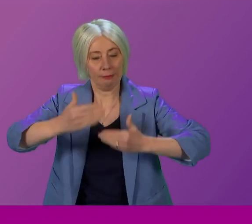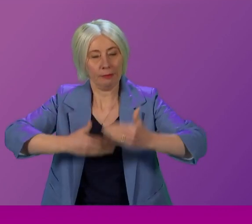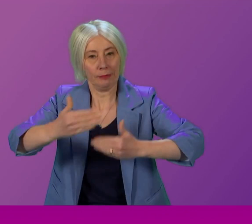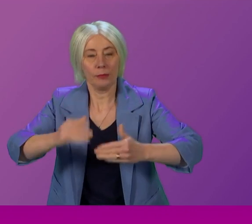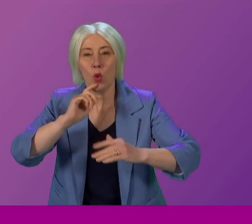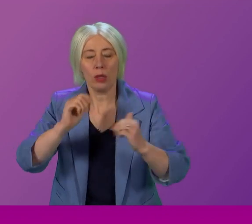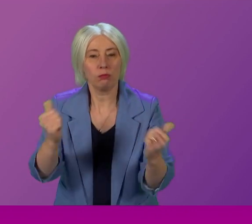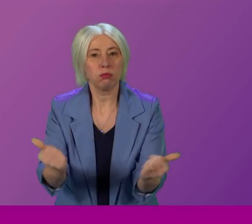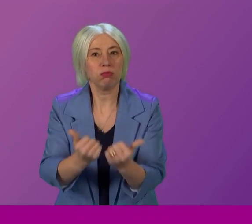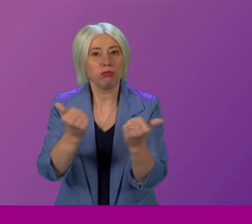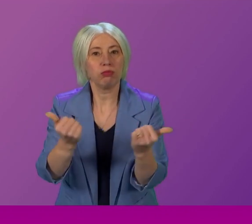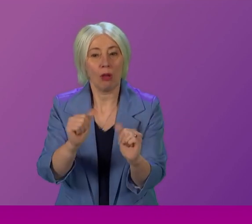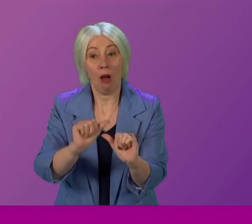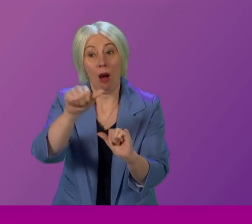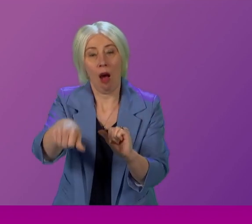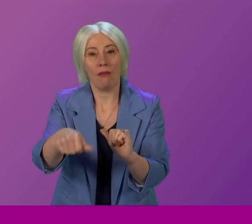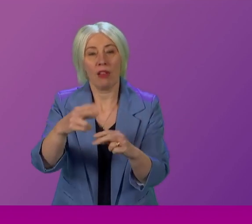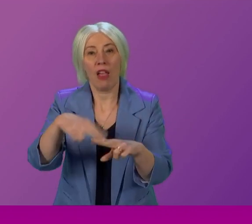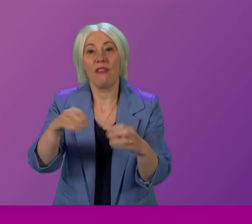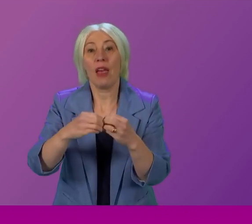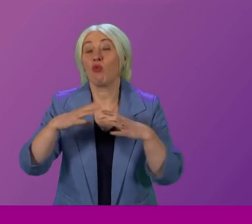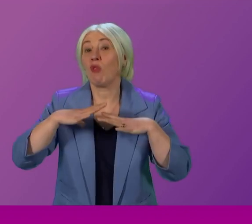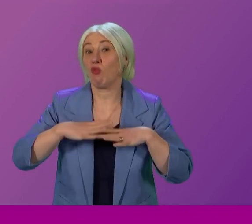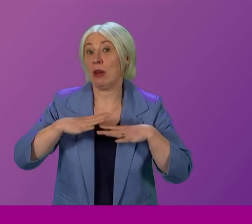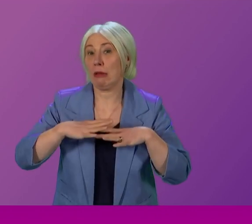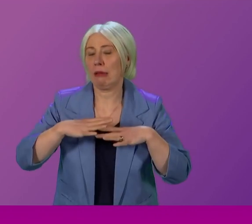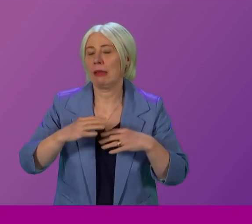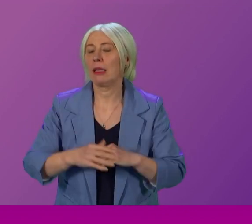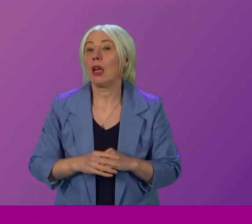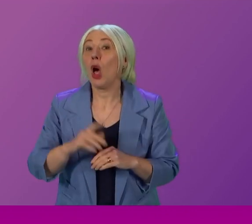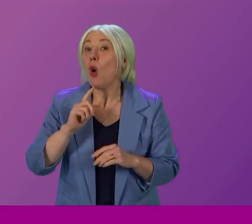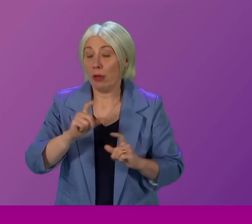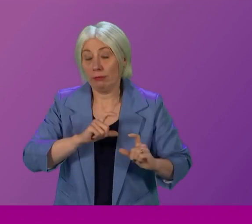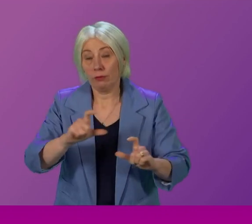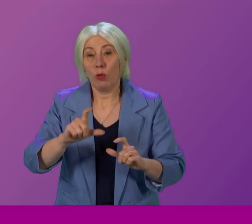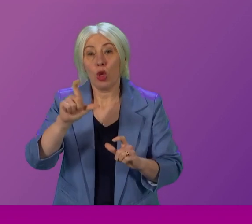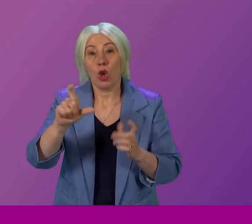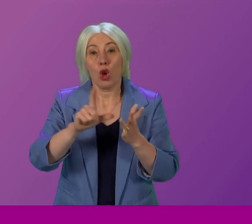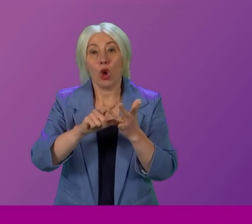following the February recess of Parliament. We will continue to discuss with the Convention of Scottish Local Authorities ways in which we can